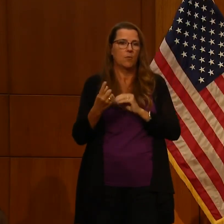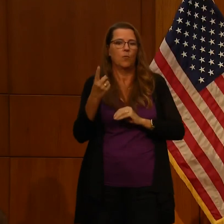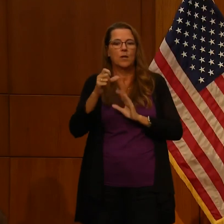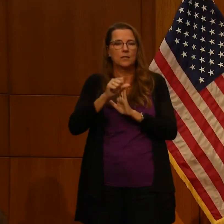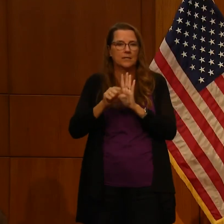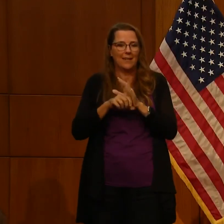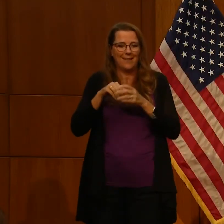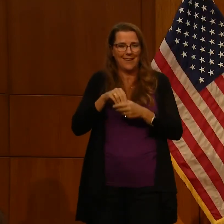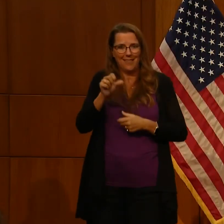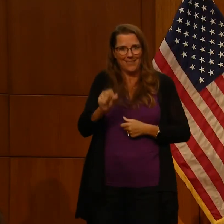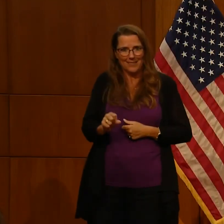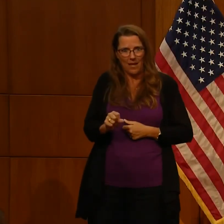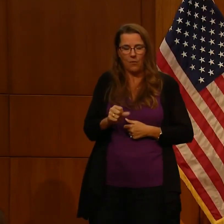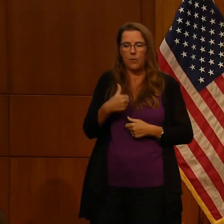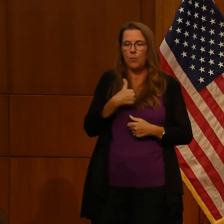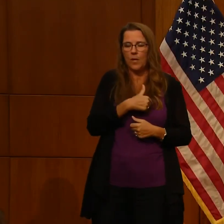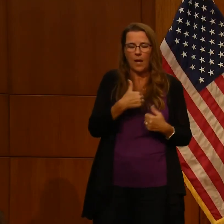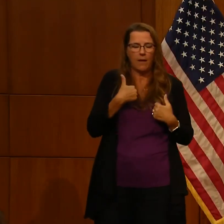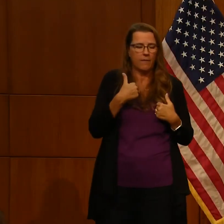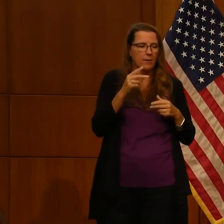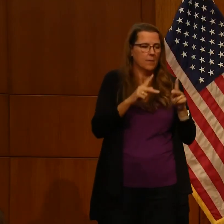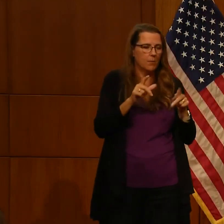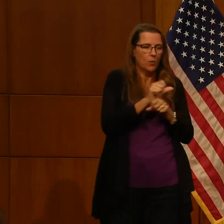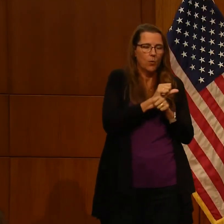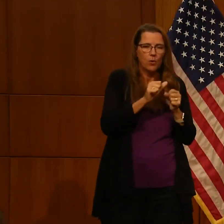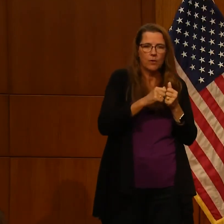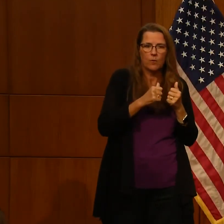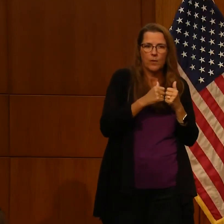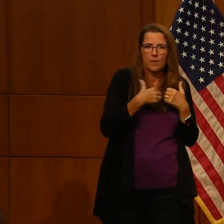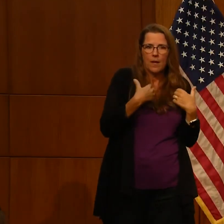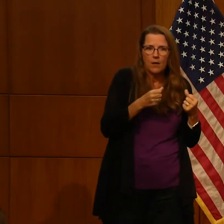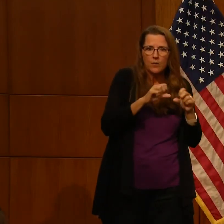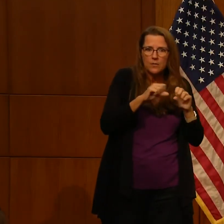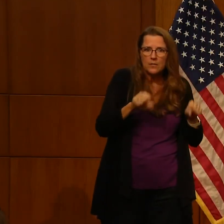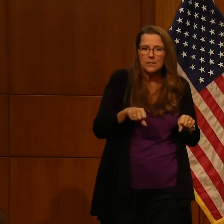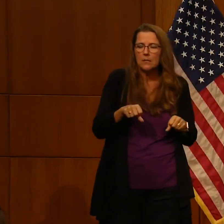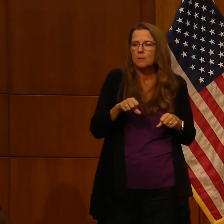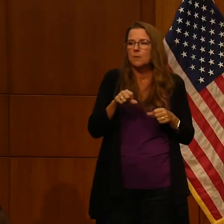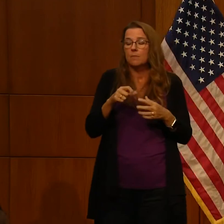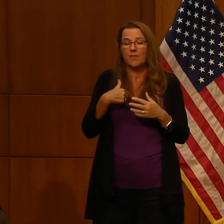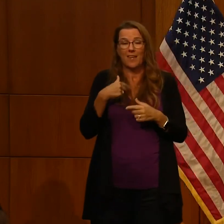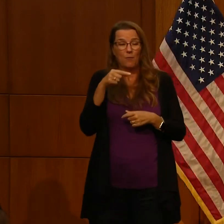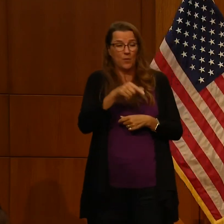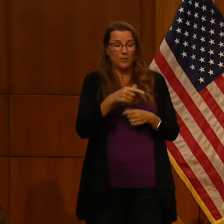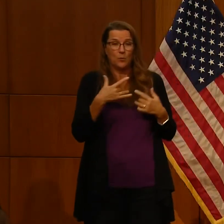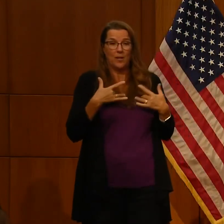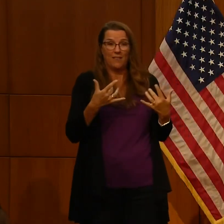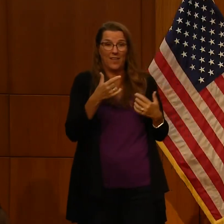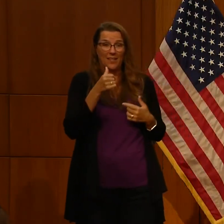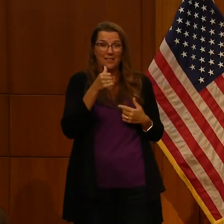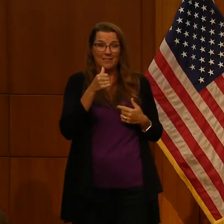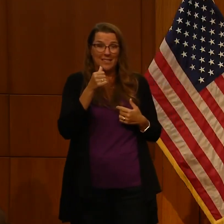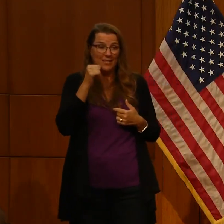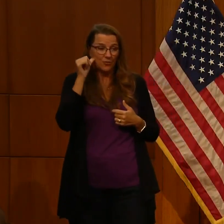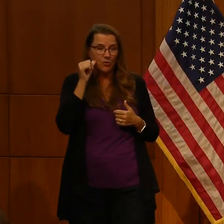THAT. WORK FOR THE STATE THAT ARE VIOLENT EARS THAT WORK FOR